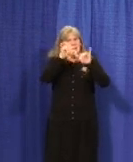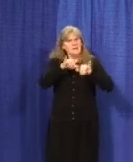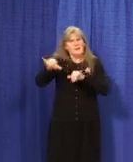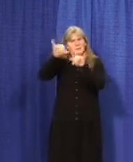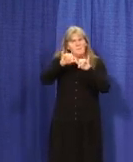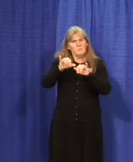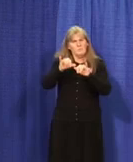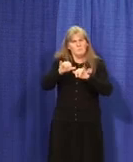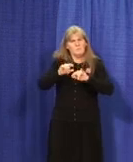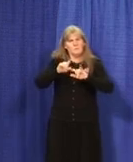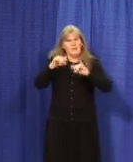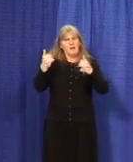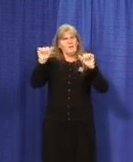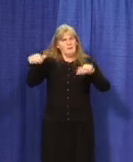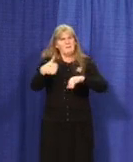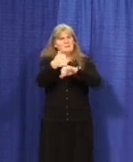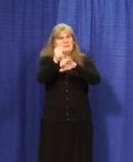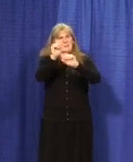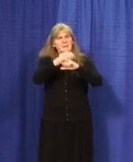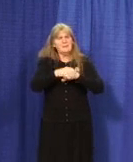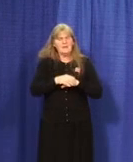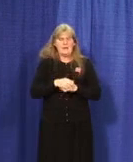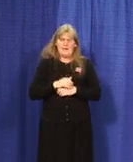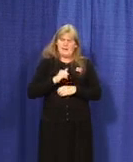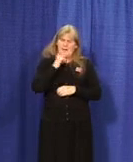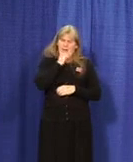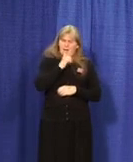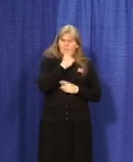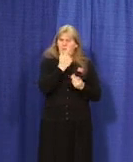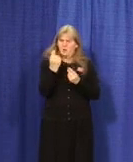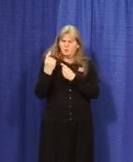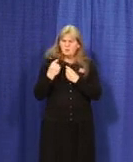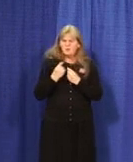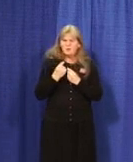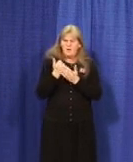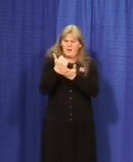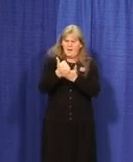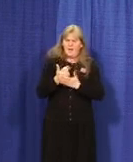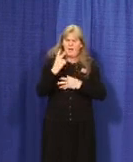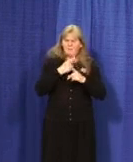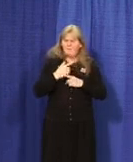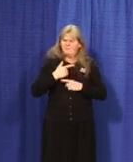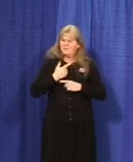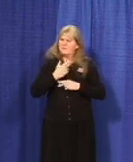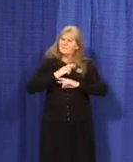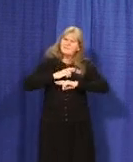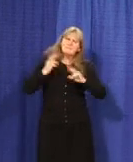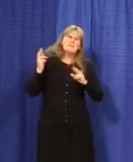In an unpredictable time, daily rhythms provide a sense of stability and something to look forward to.